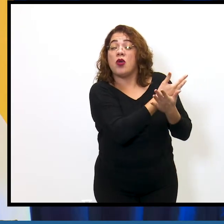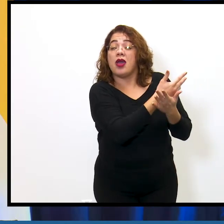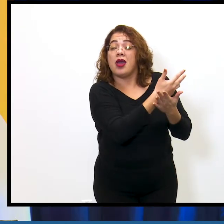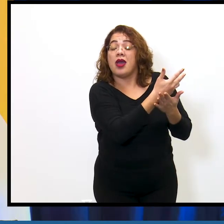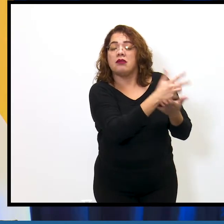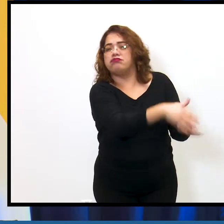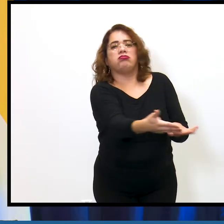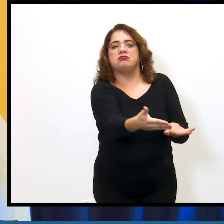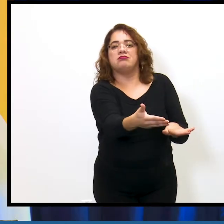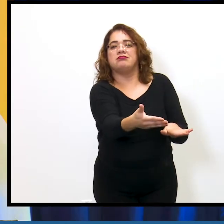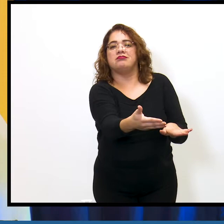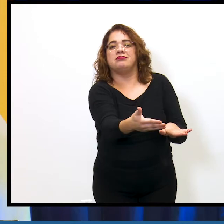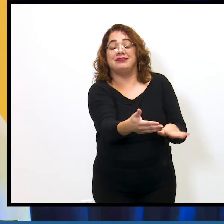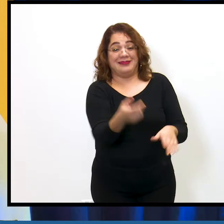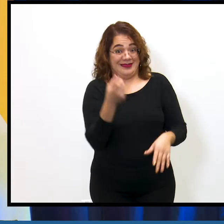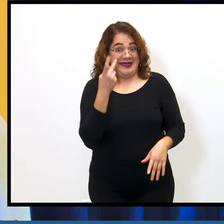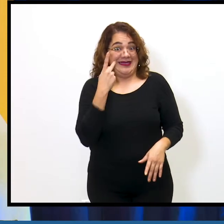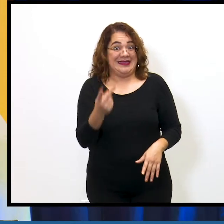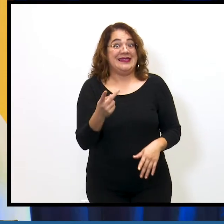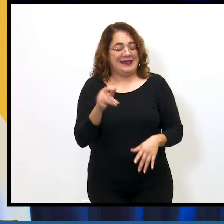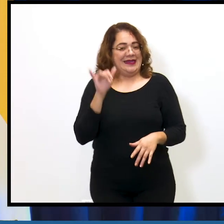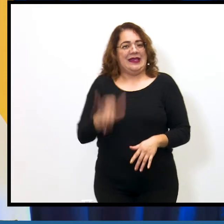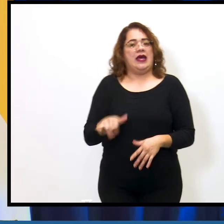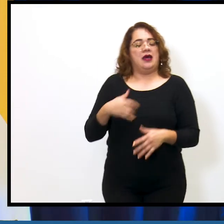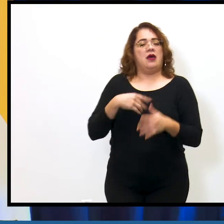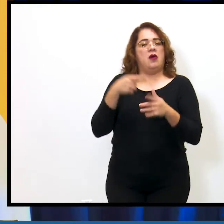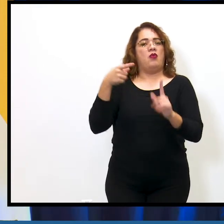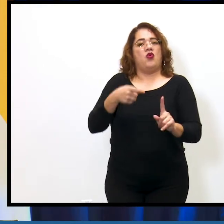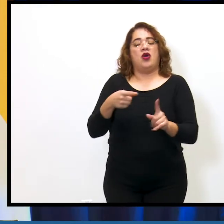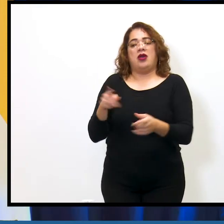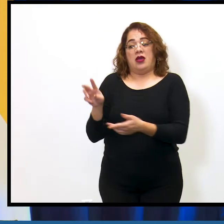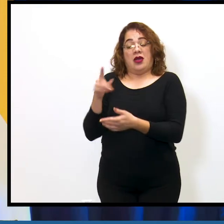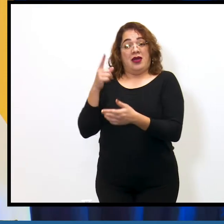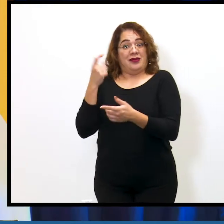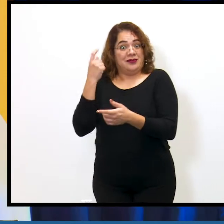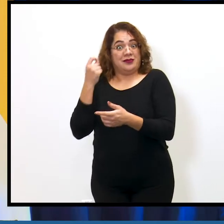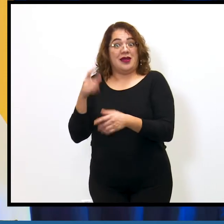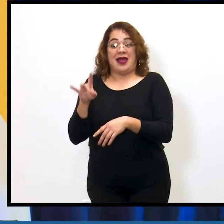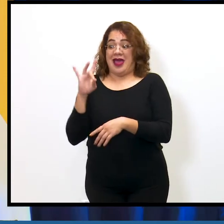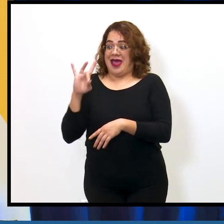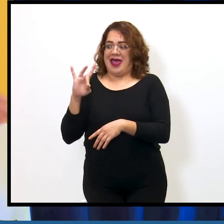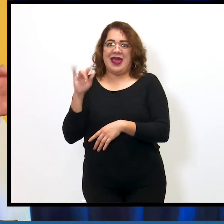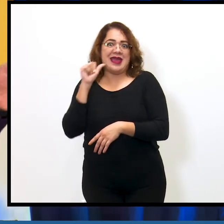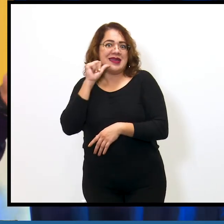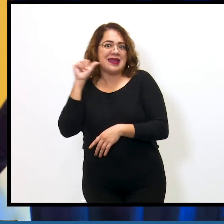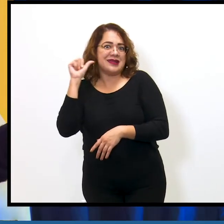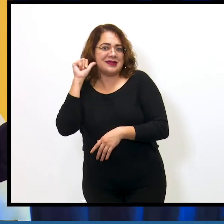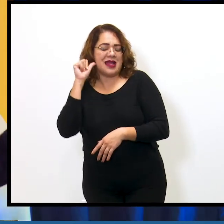with the deaths that we are having and seeing. The eight we had yesterday and the 14 we had the